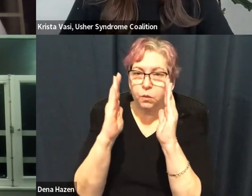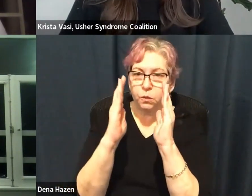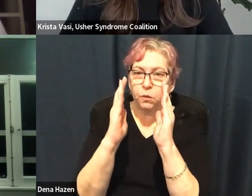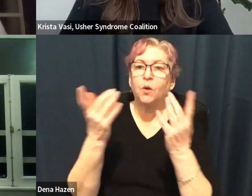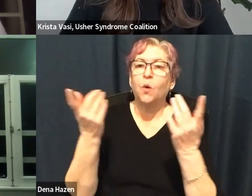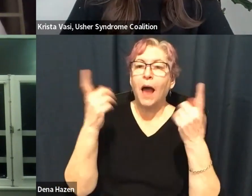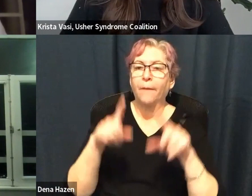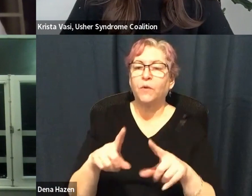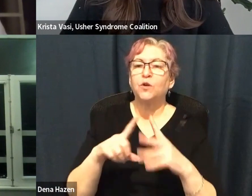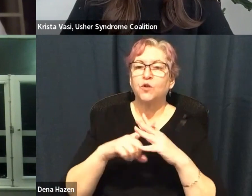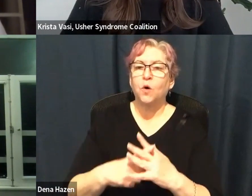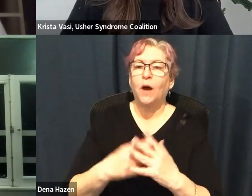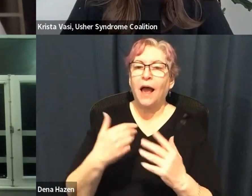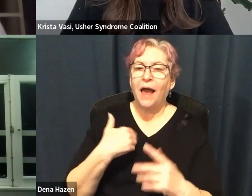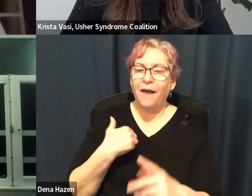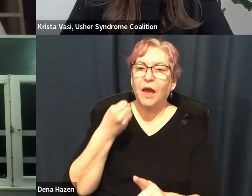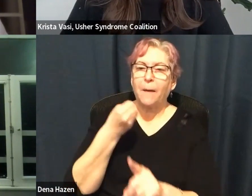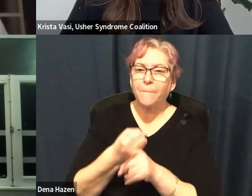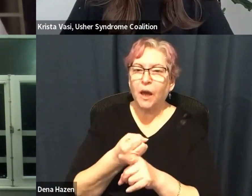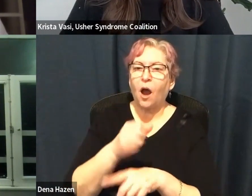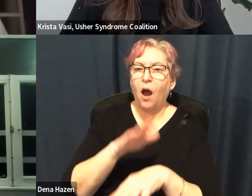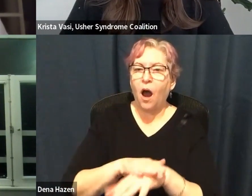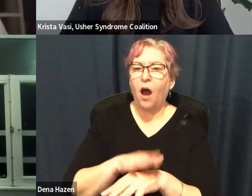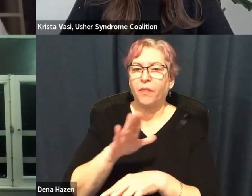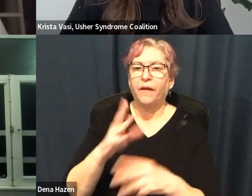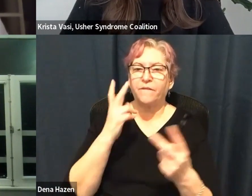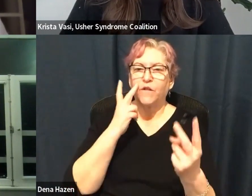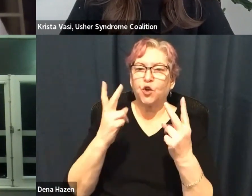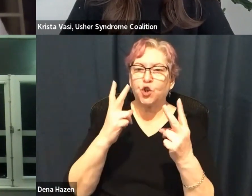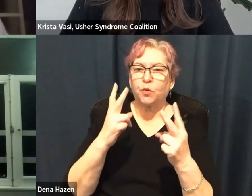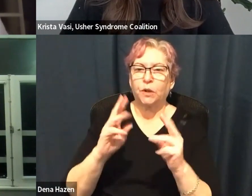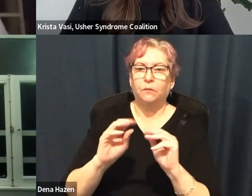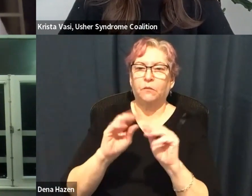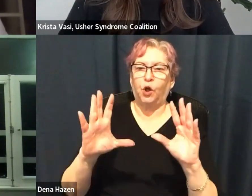will start to have an impact on the visual acuity.